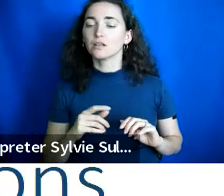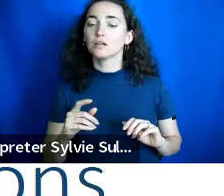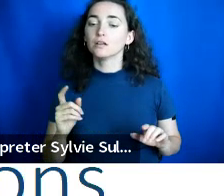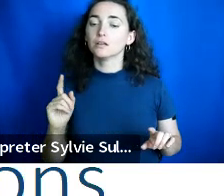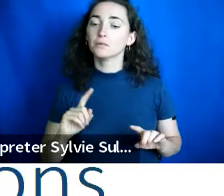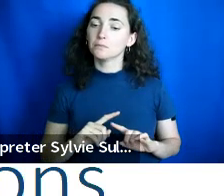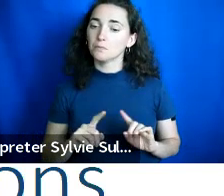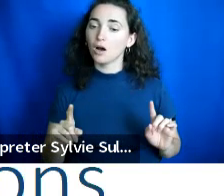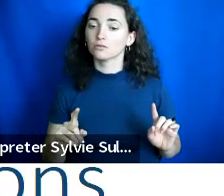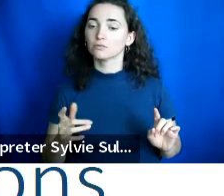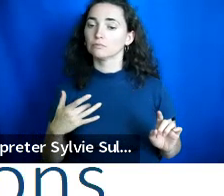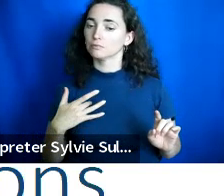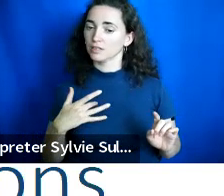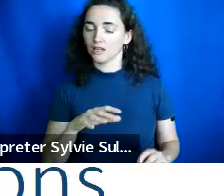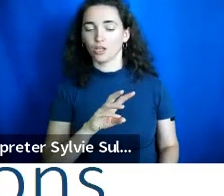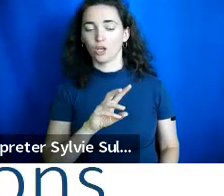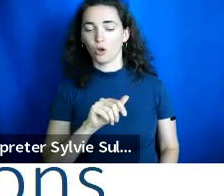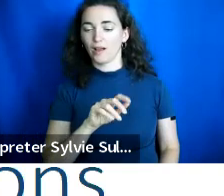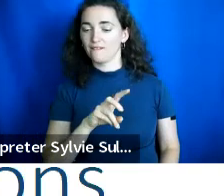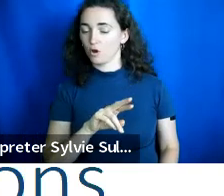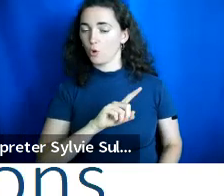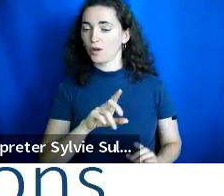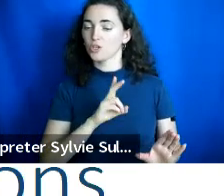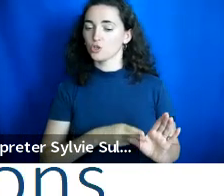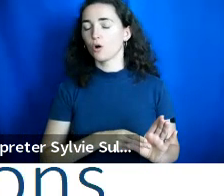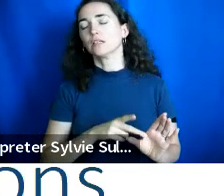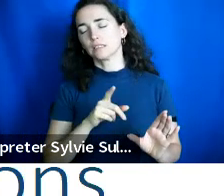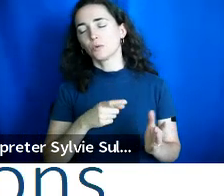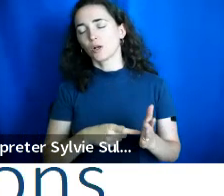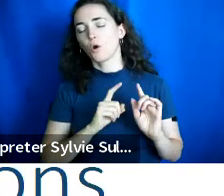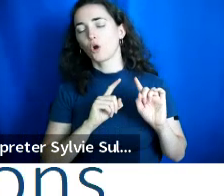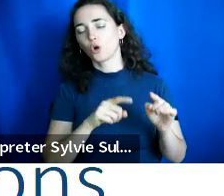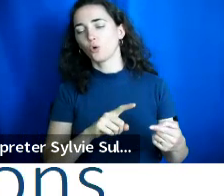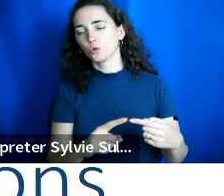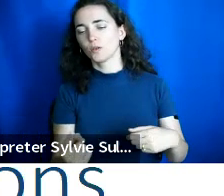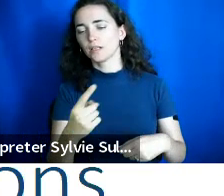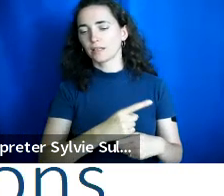overall in the waiver. When you enroll you do need to attend the day program.